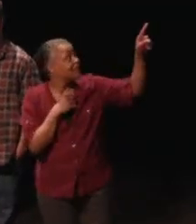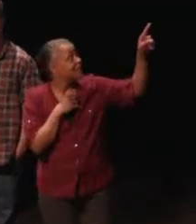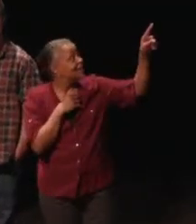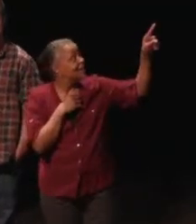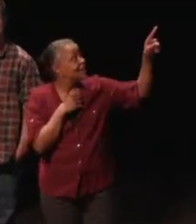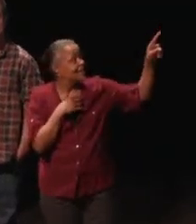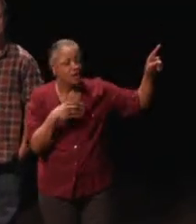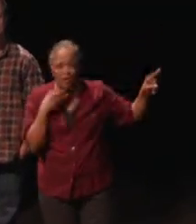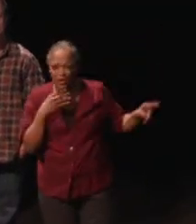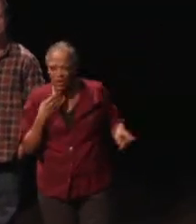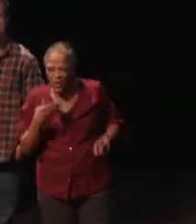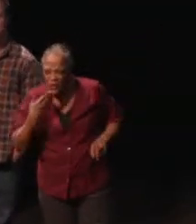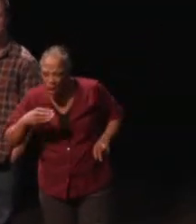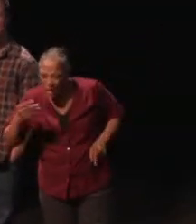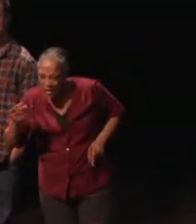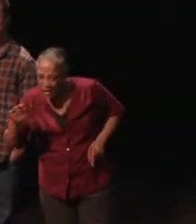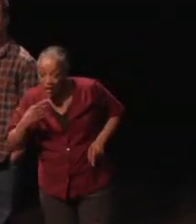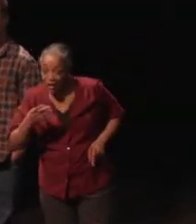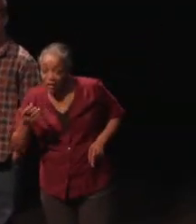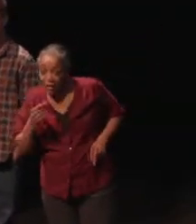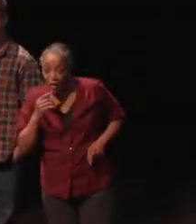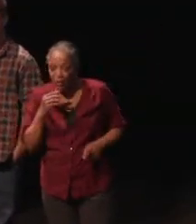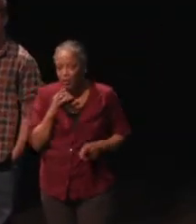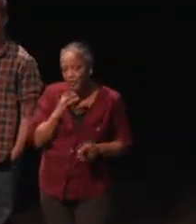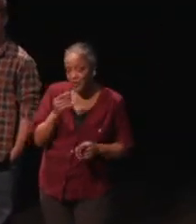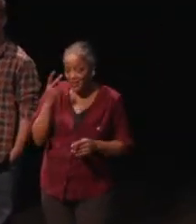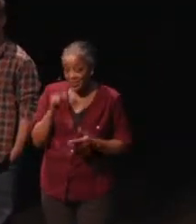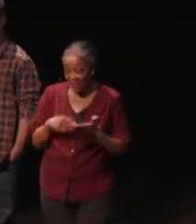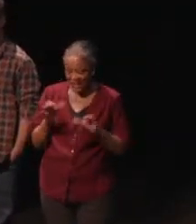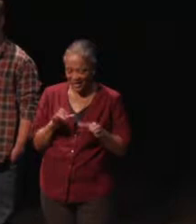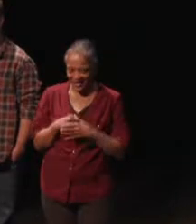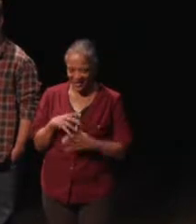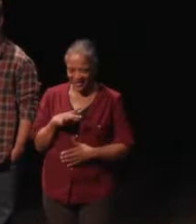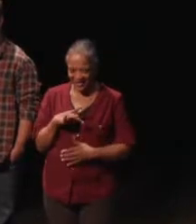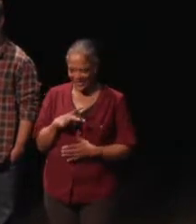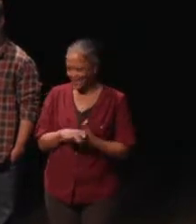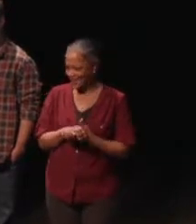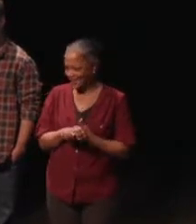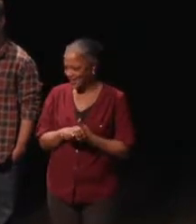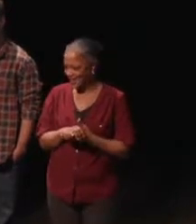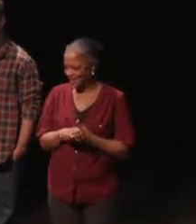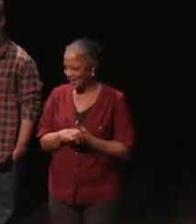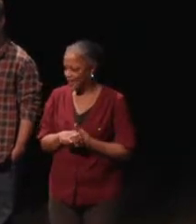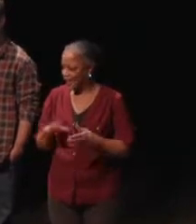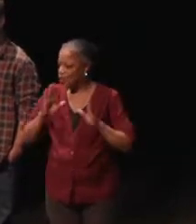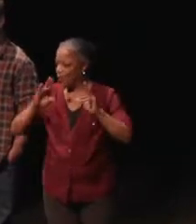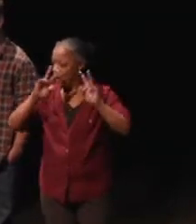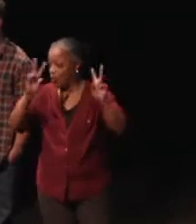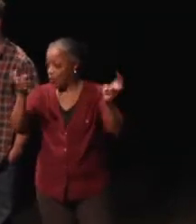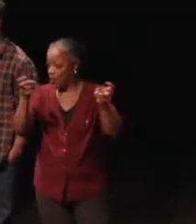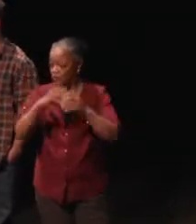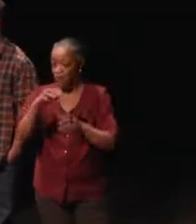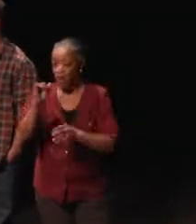Naughty Dog, Dog whisperer, that kind of thing to that. We've got a great quote from Alex.